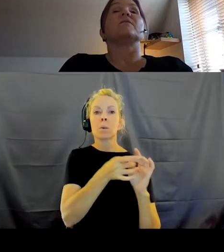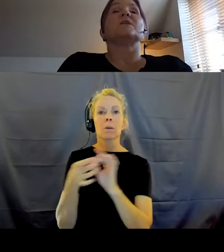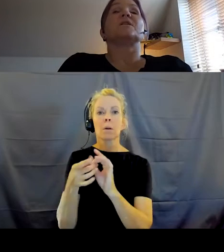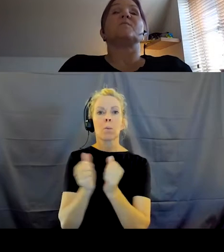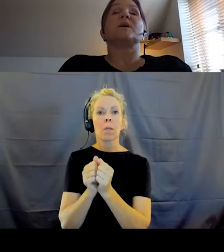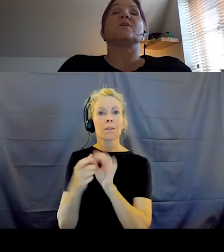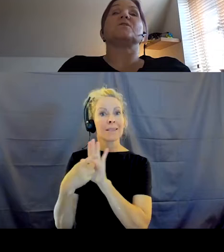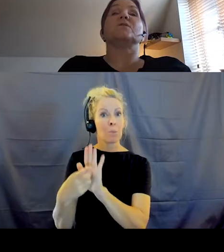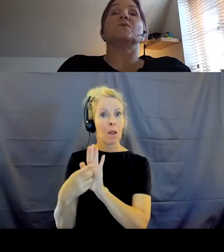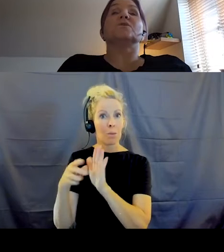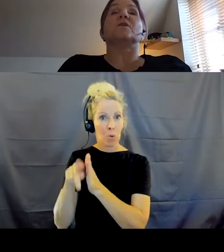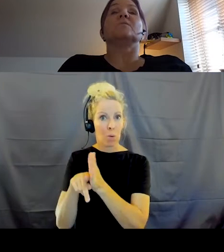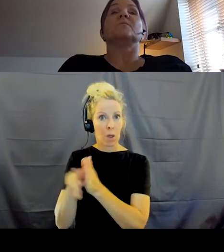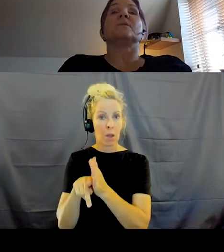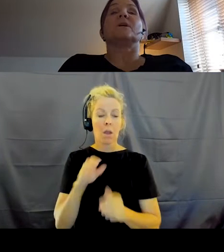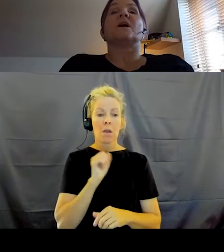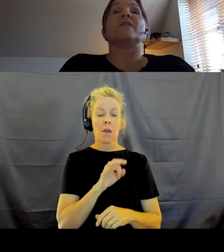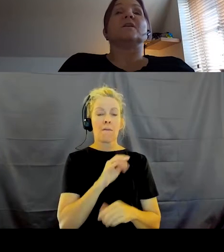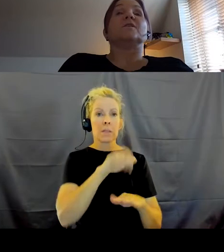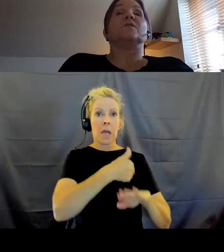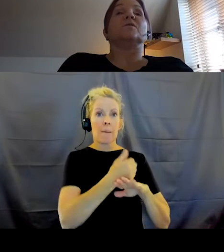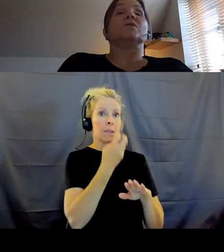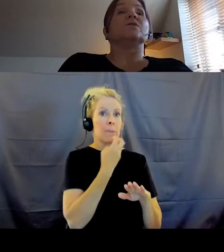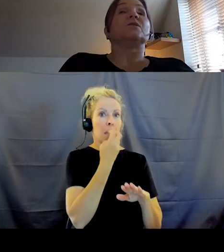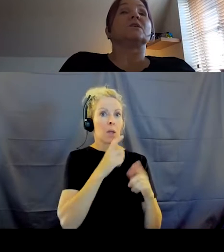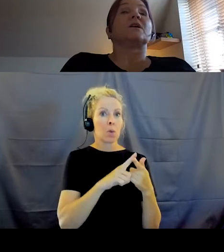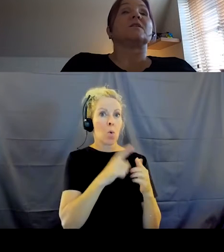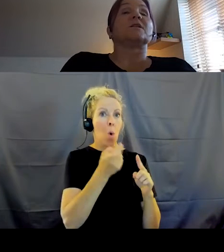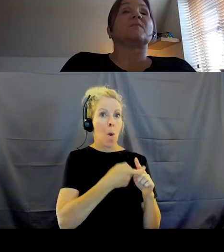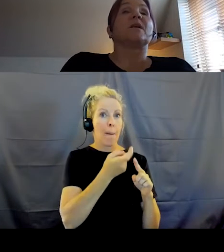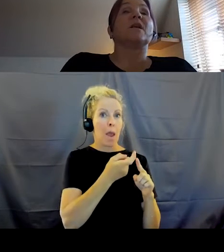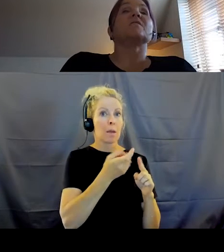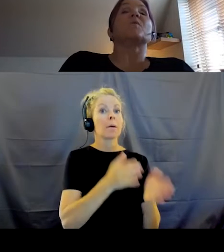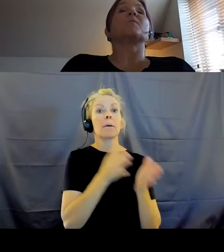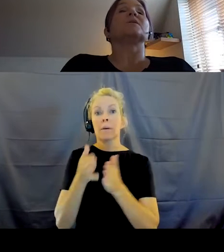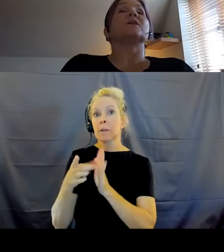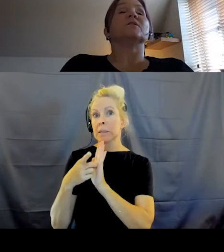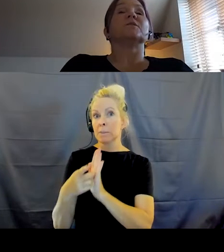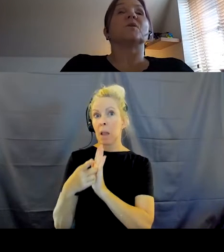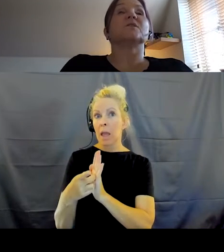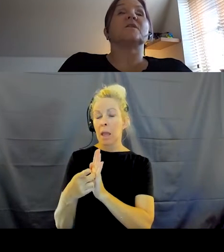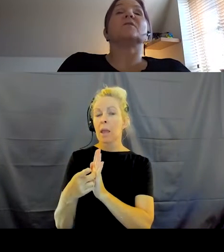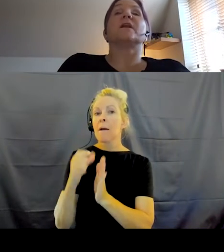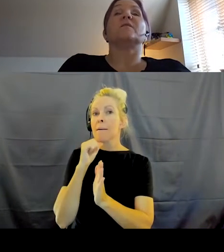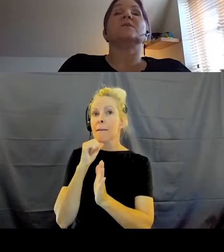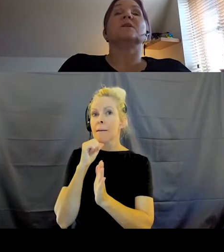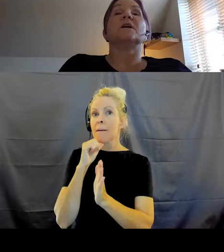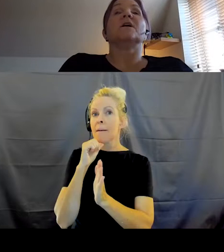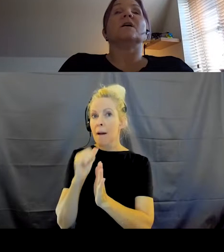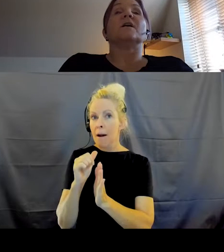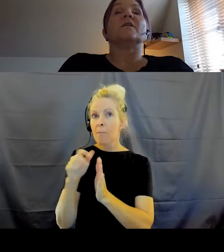you set speak to auto and then you choose to set the display none property on an element,